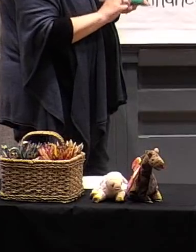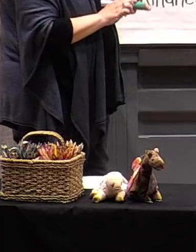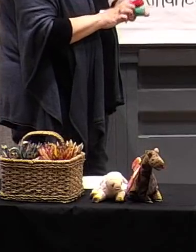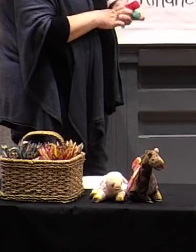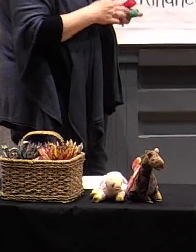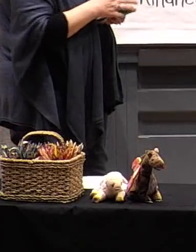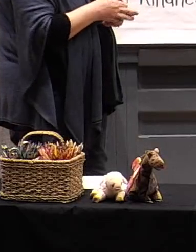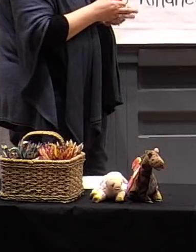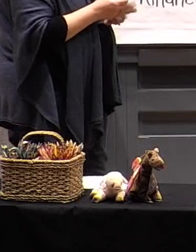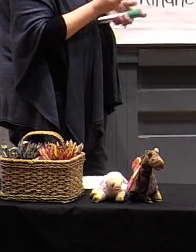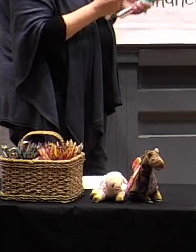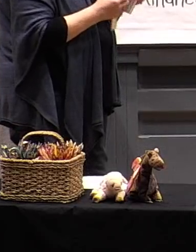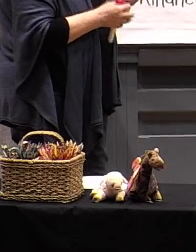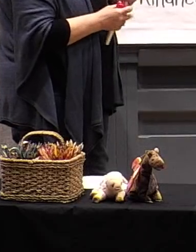How about...